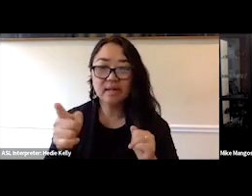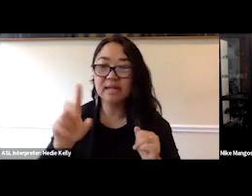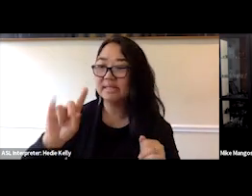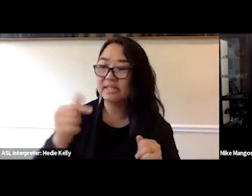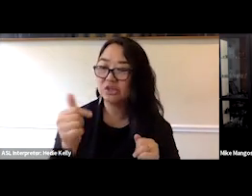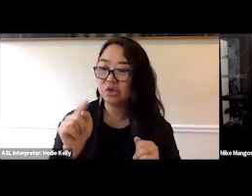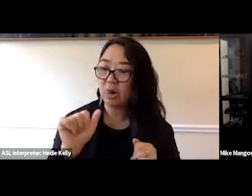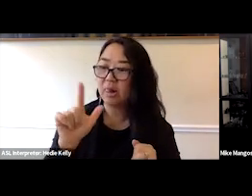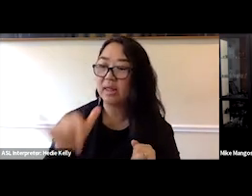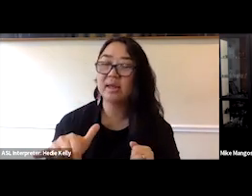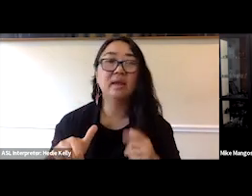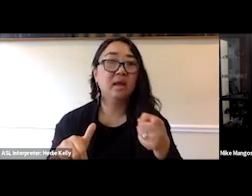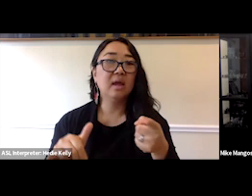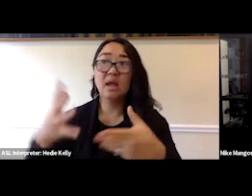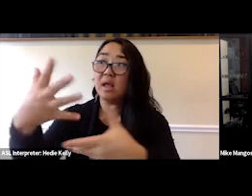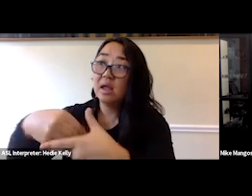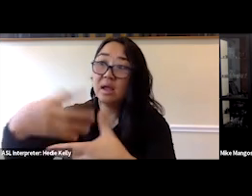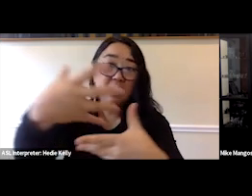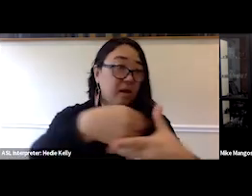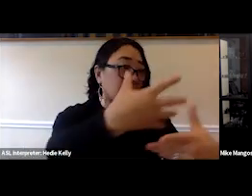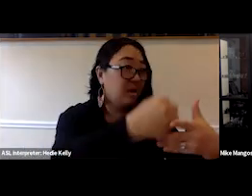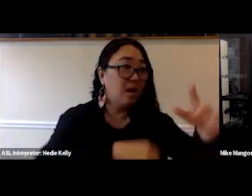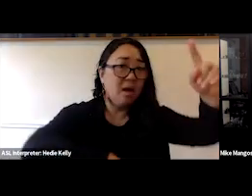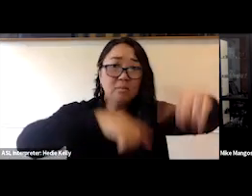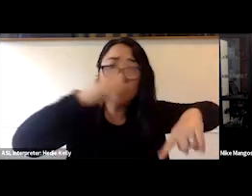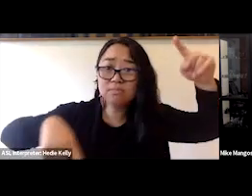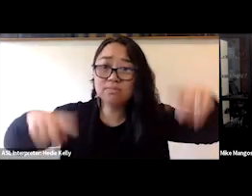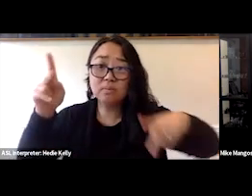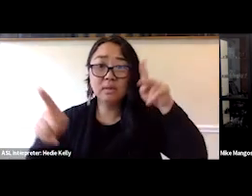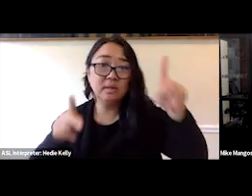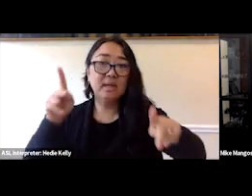engaging in a variety of people means that you generally have to expand all